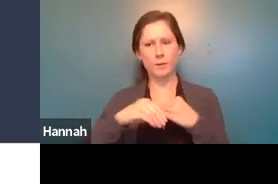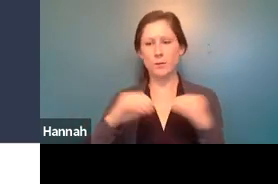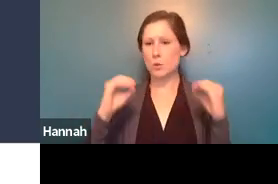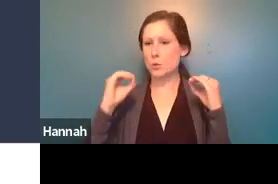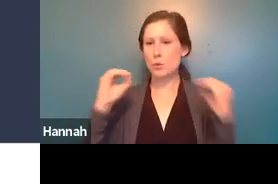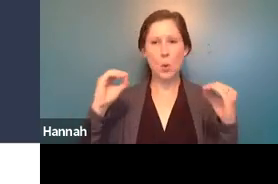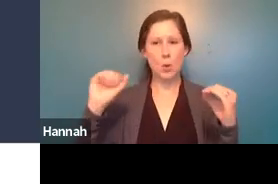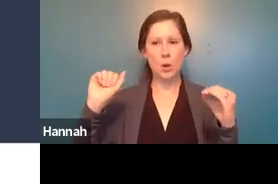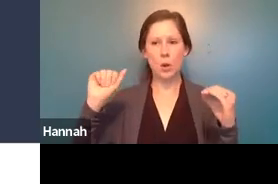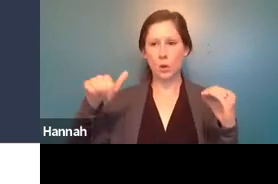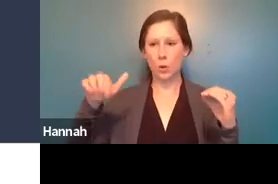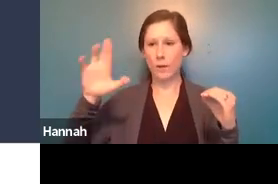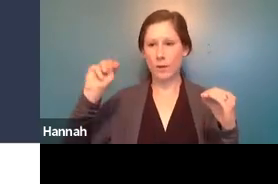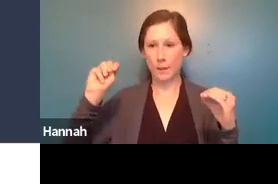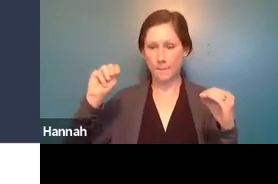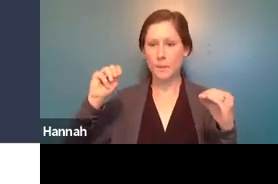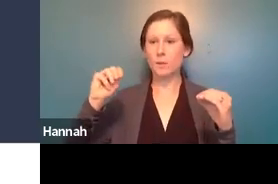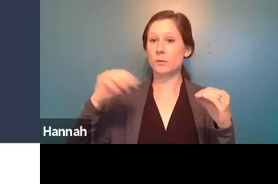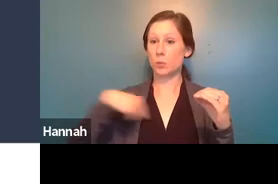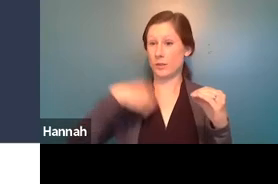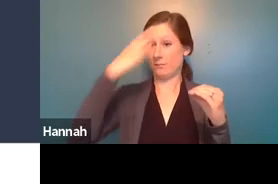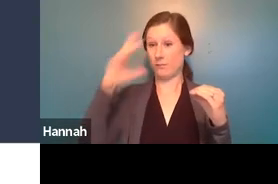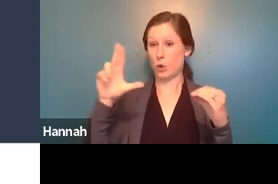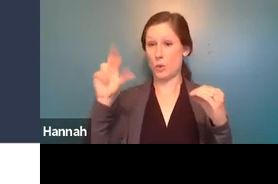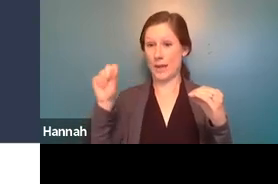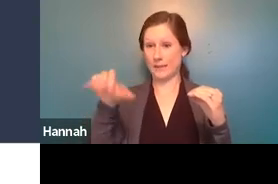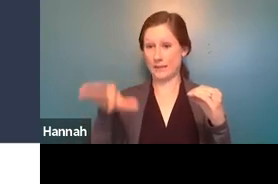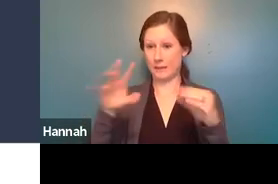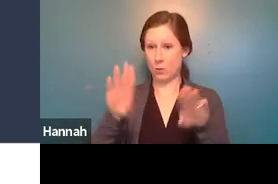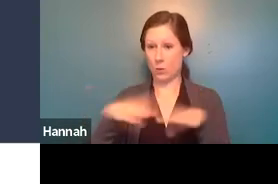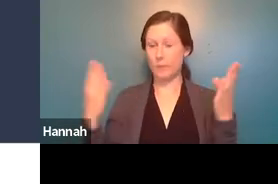we're aware of in the US but the aquariums in Asia, some have